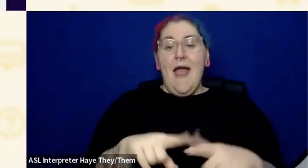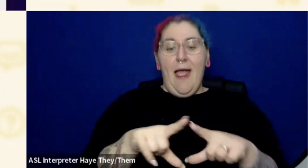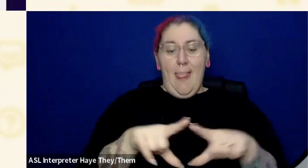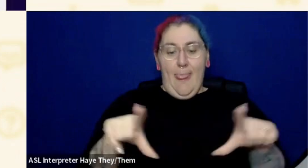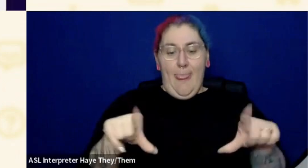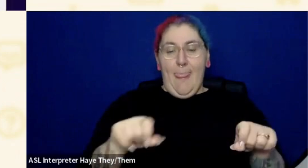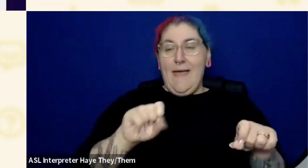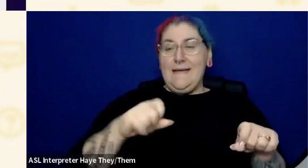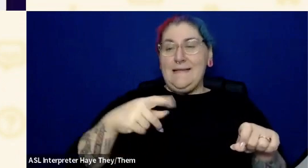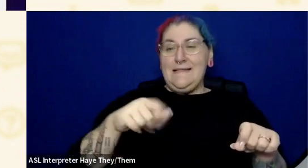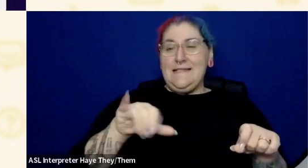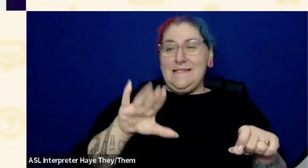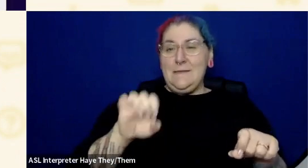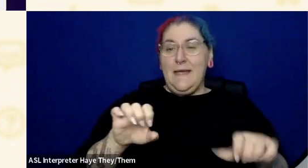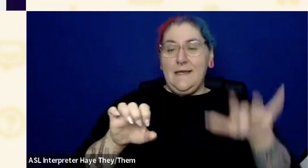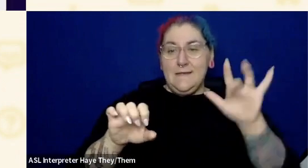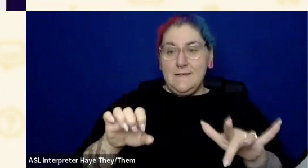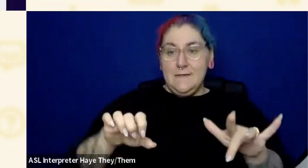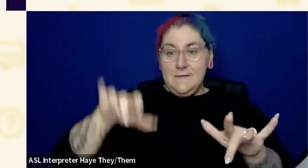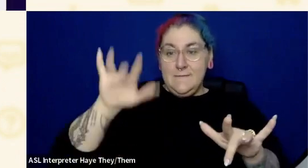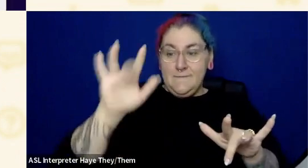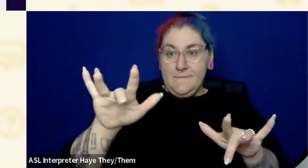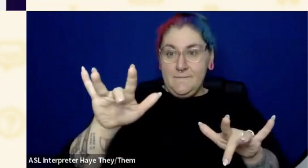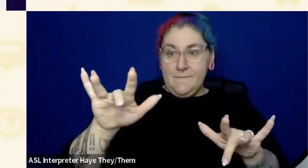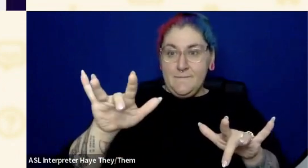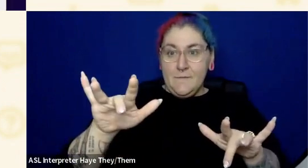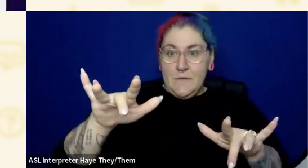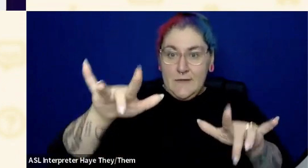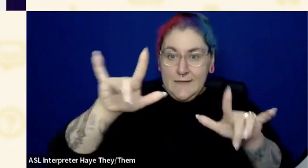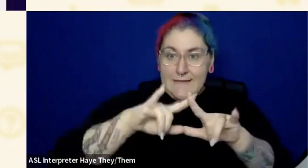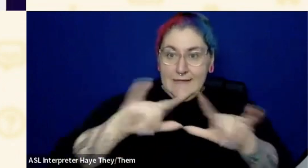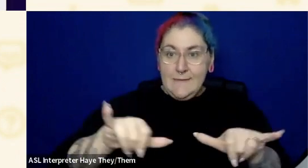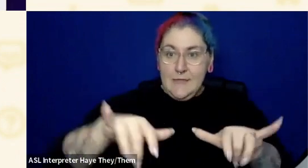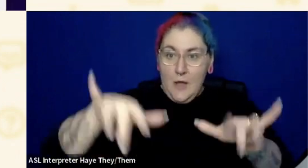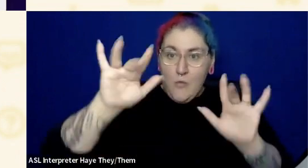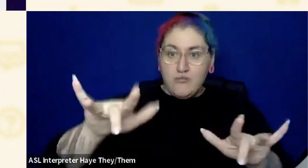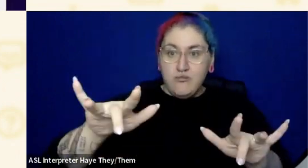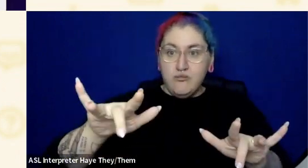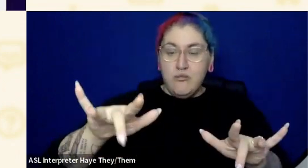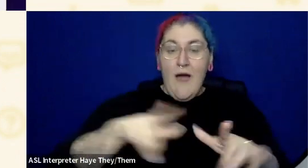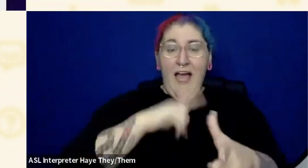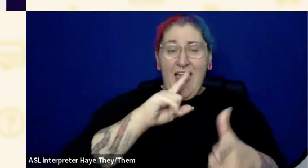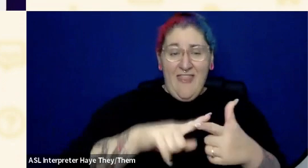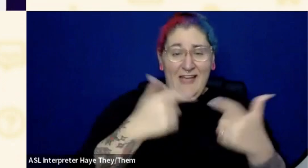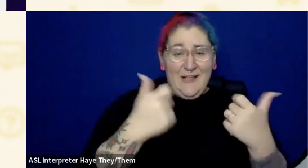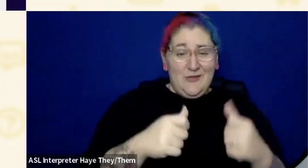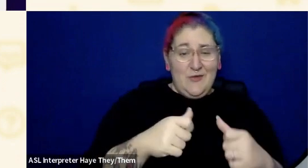I hold down the Control key or Command key, press down again,